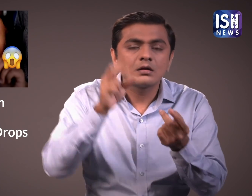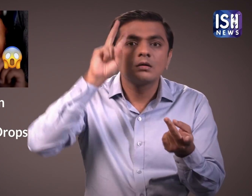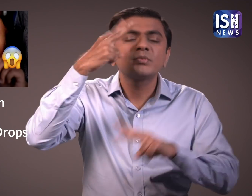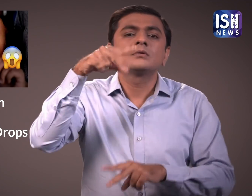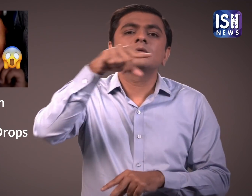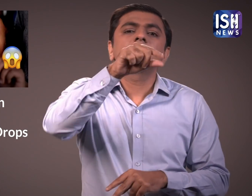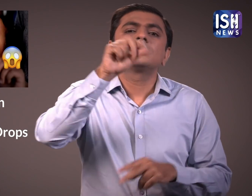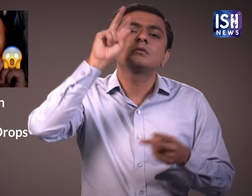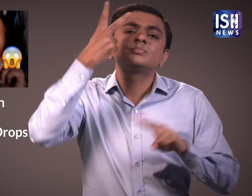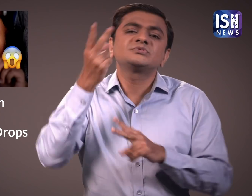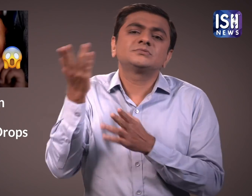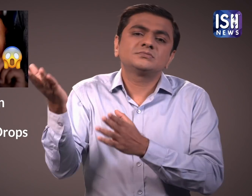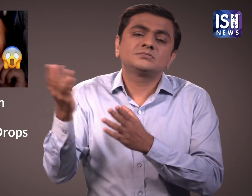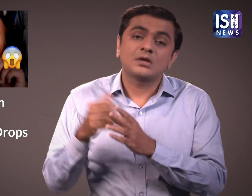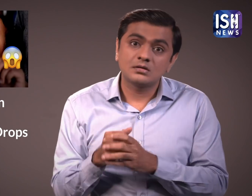& administered them to the kids.